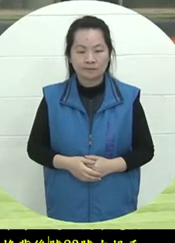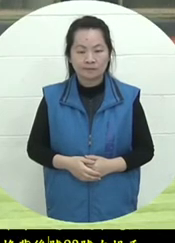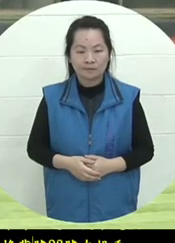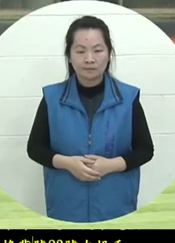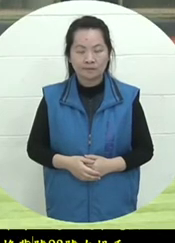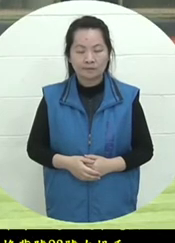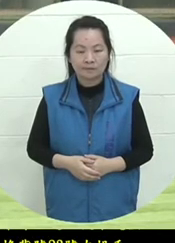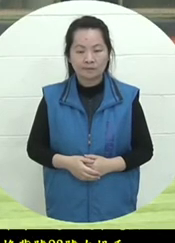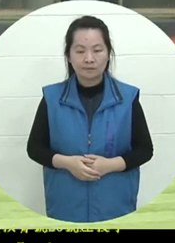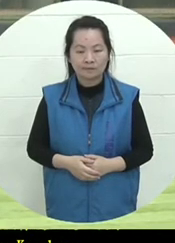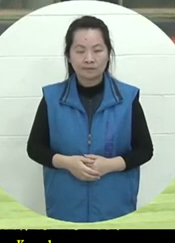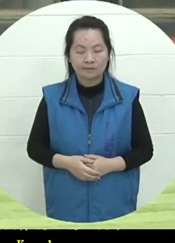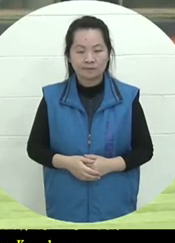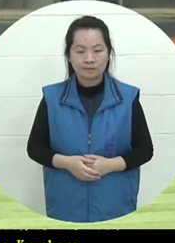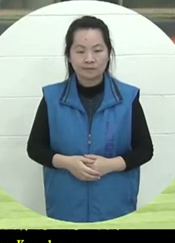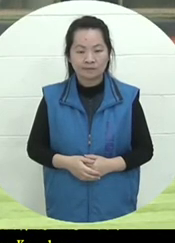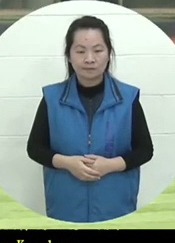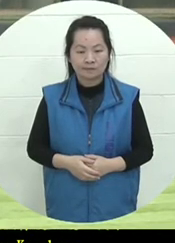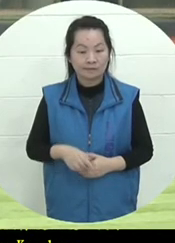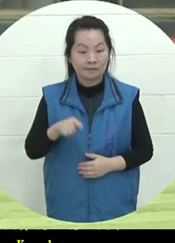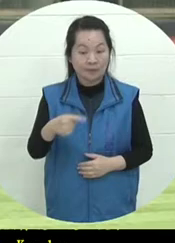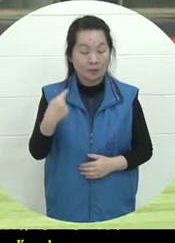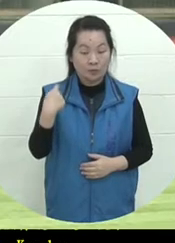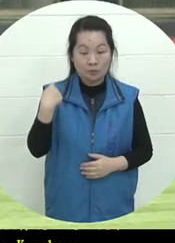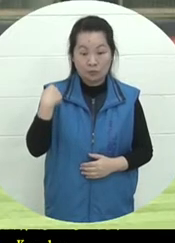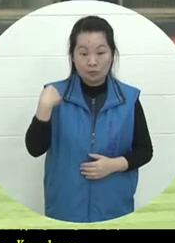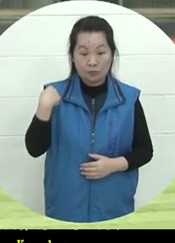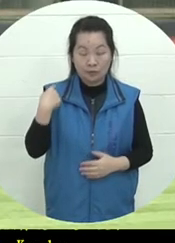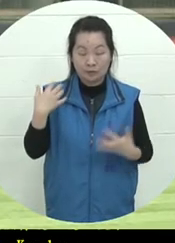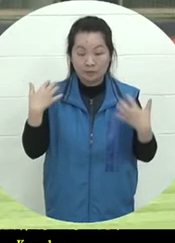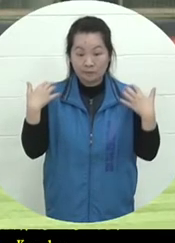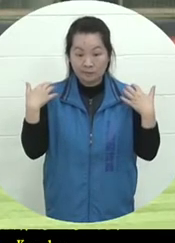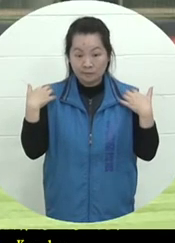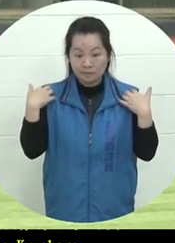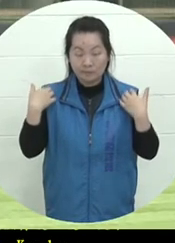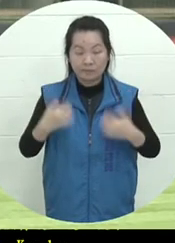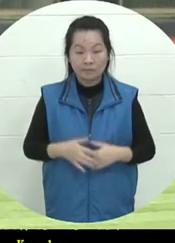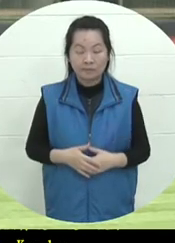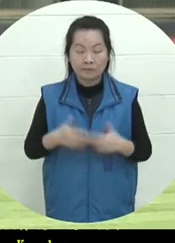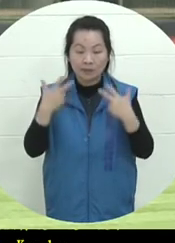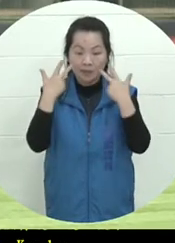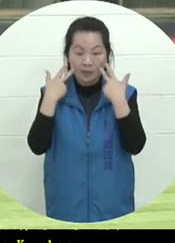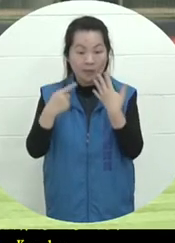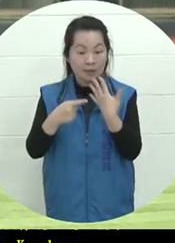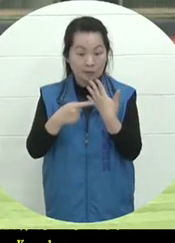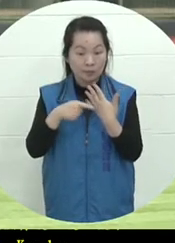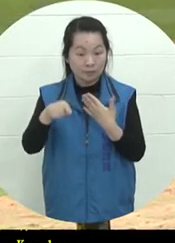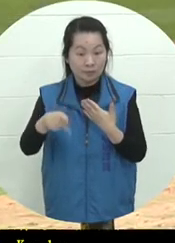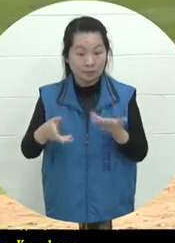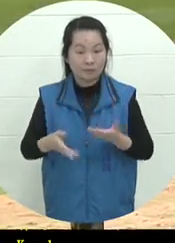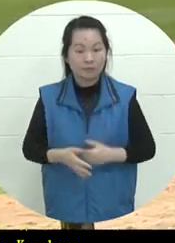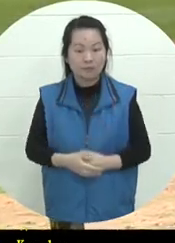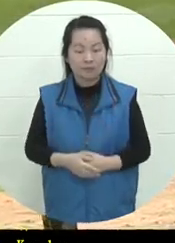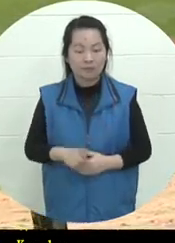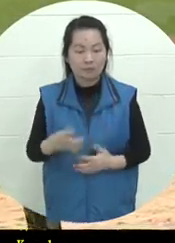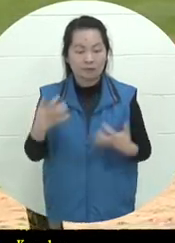fielder to prepare for the injured. Yesterday, he was serving as a fielder and did not serve as a fielder.